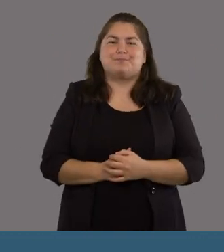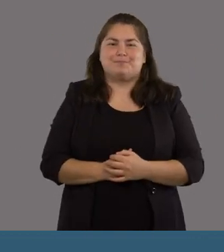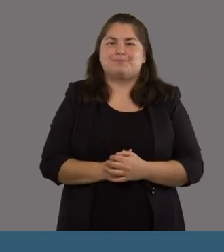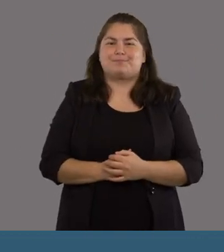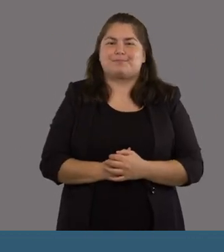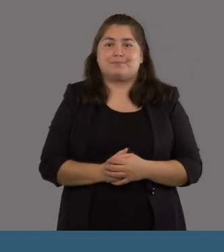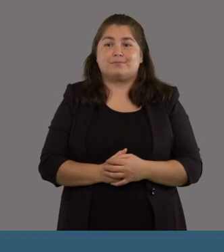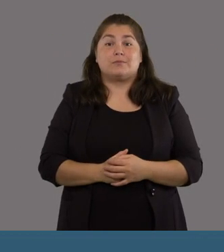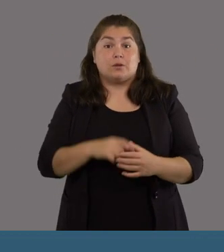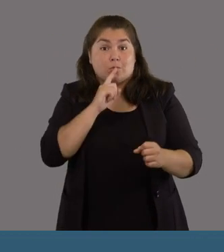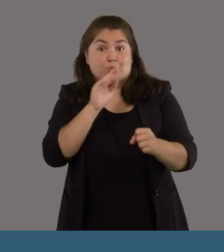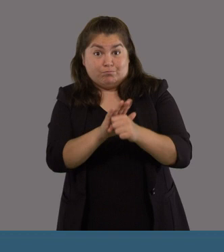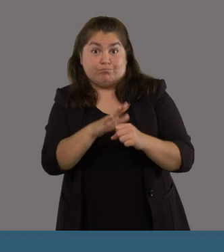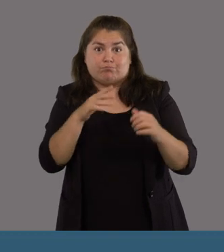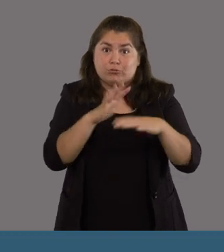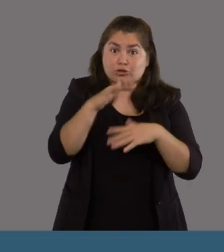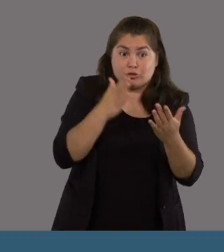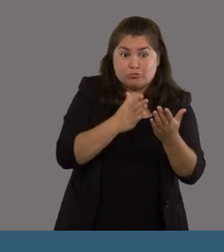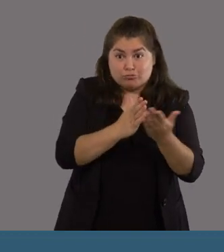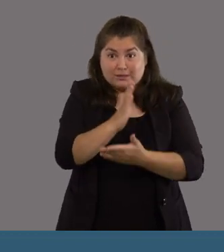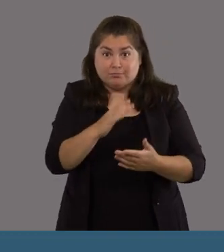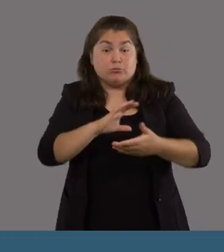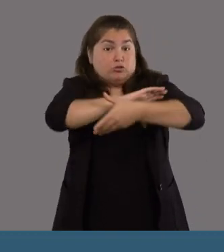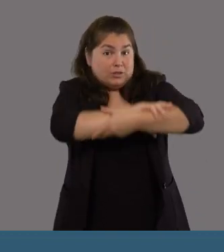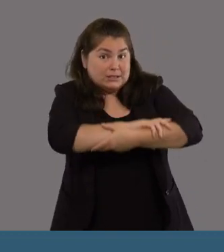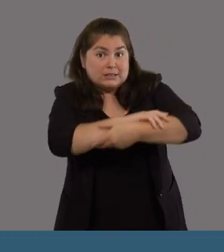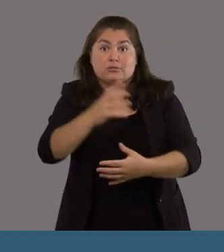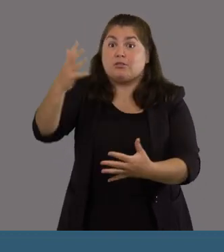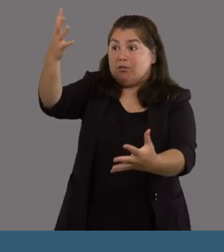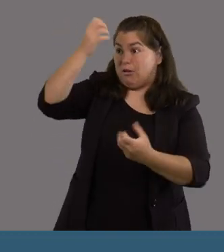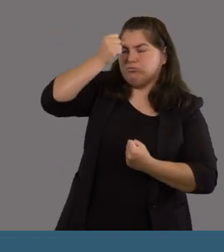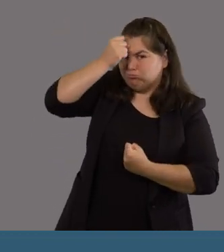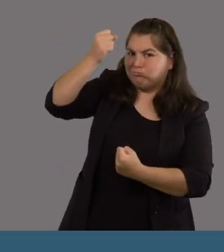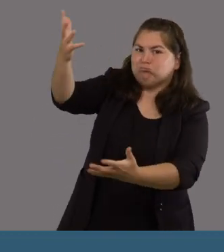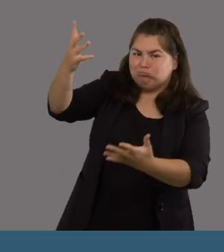To affirm Indigenous rights, reconciliation